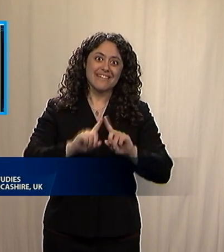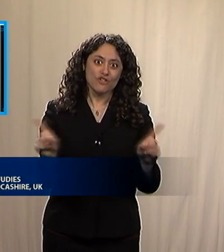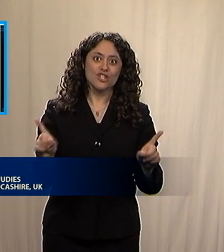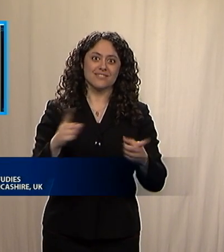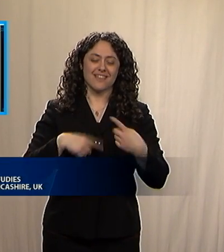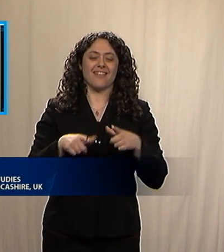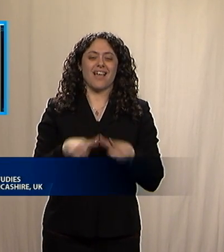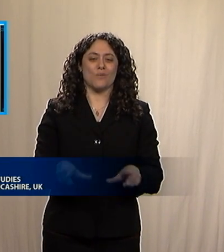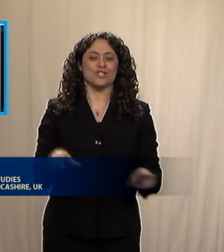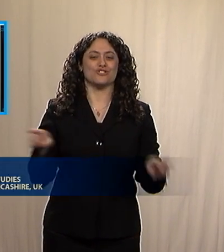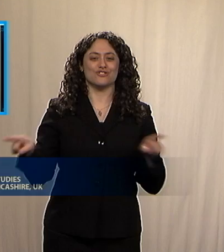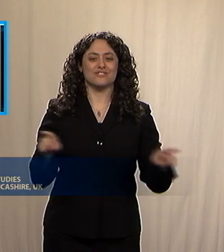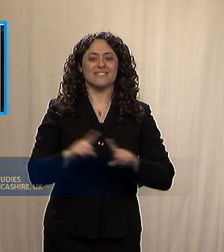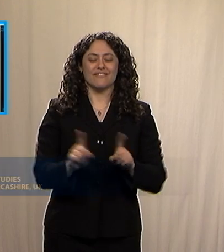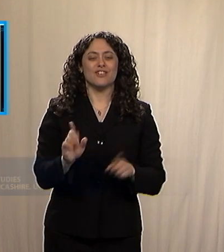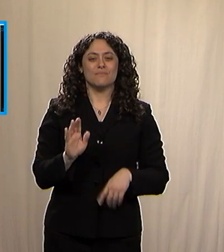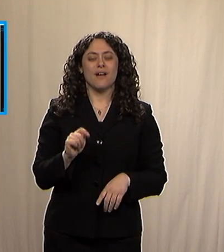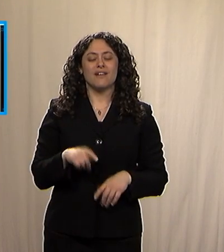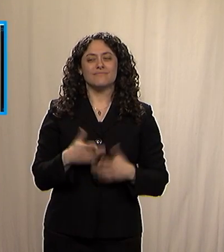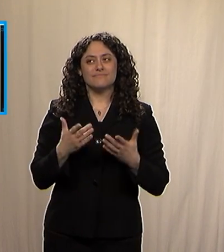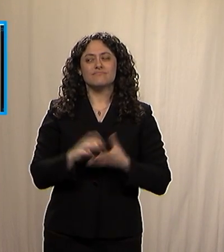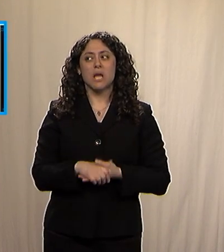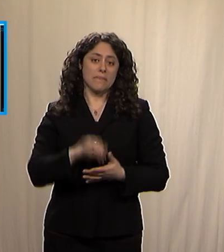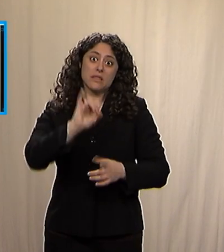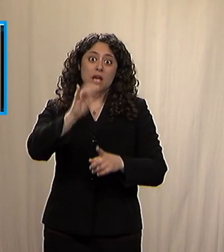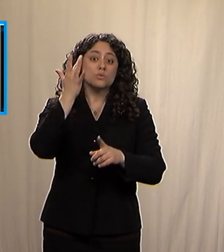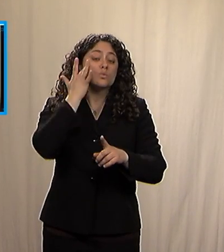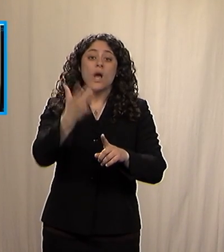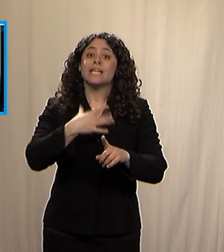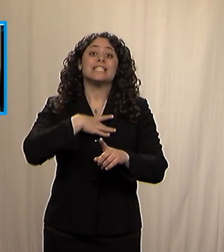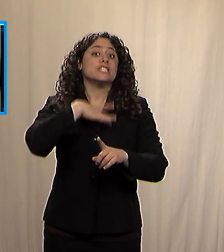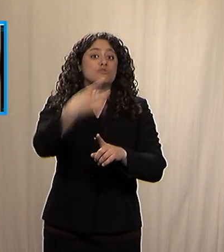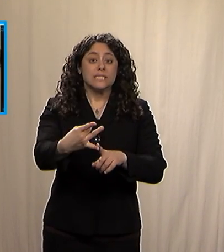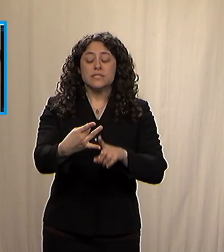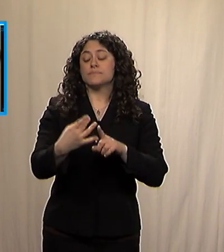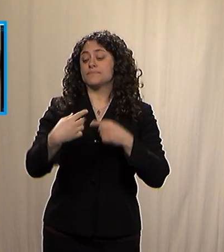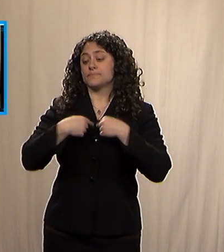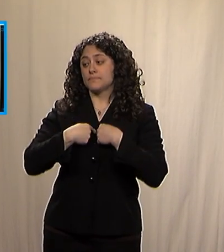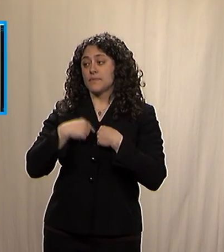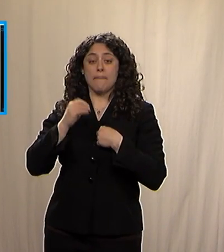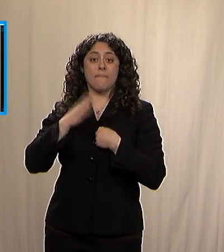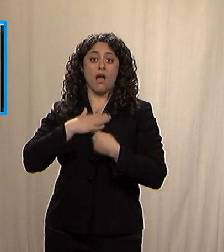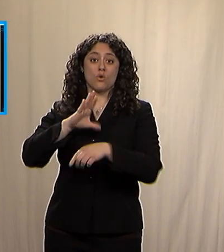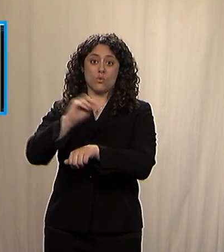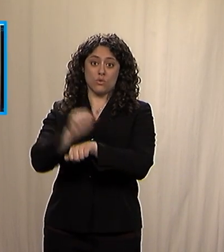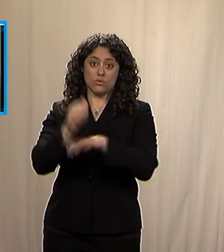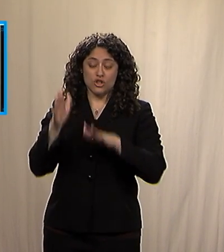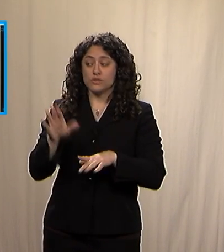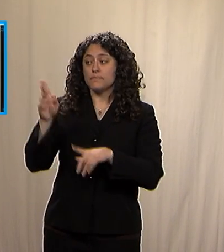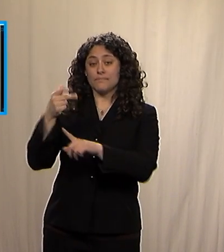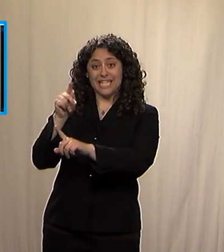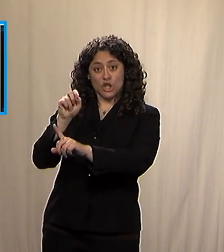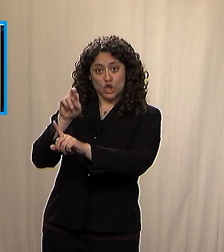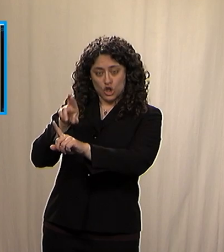But that's why it's interesting. Because my colleague, Peter and I. Peter is from the United Kingdom. I'm from America,